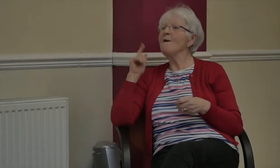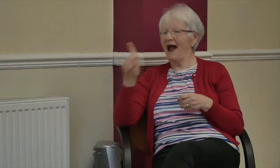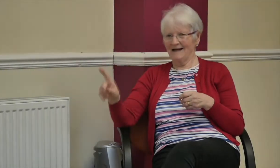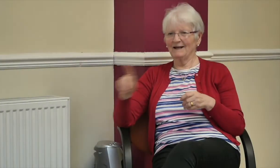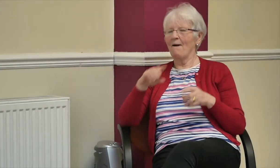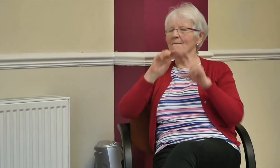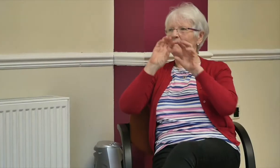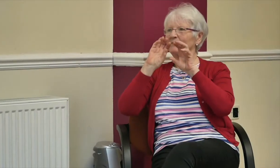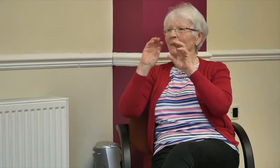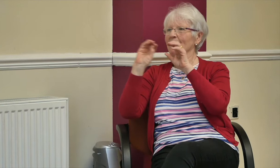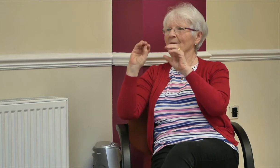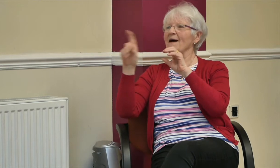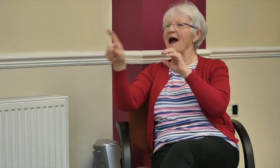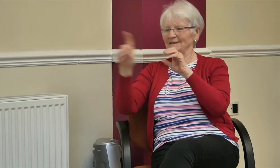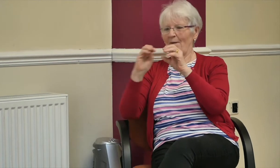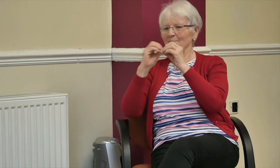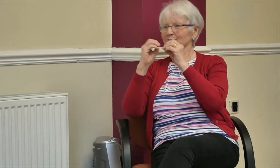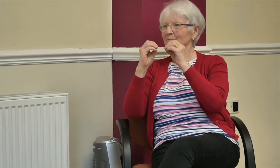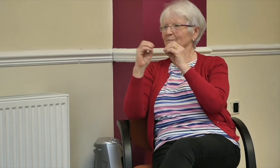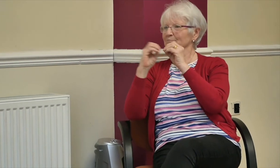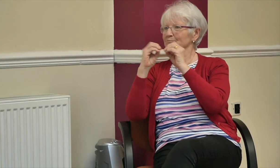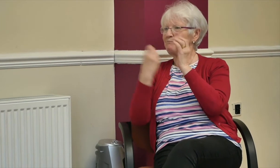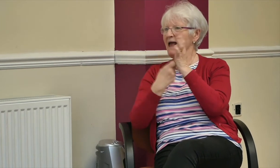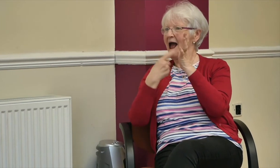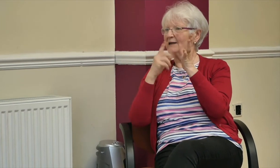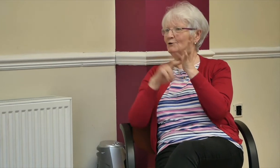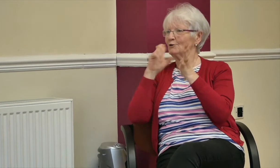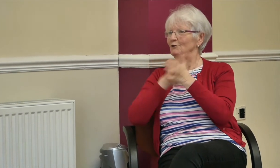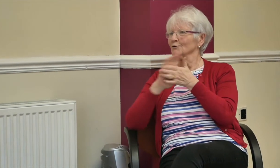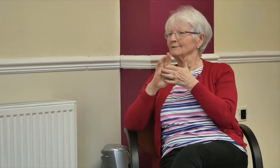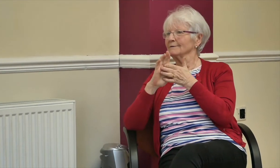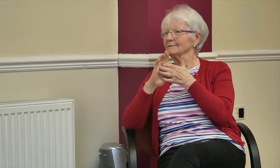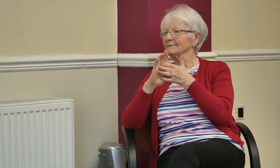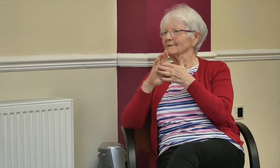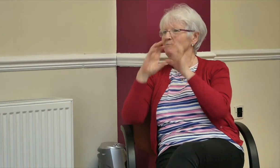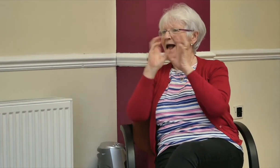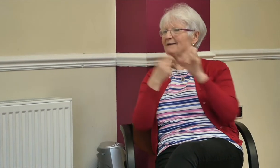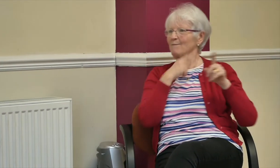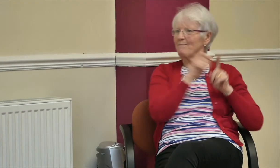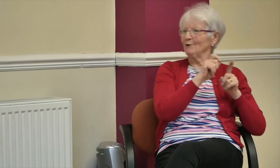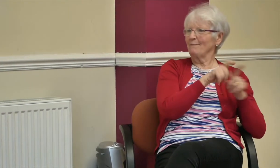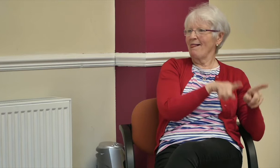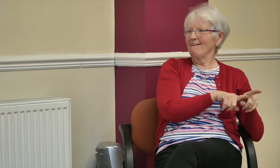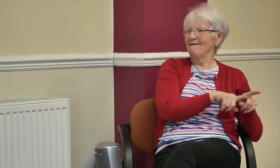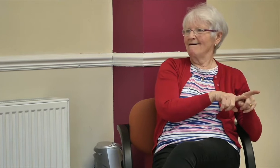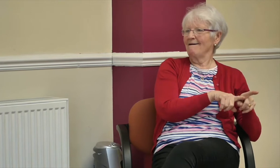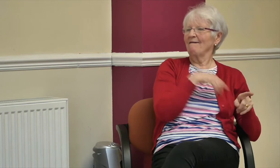Oh yes, we were all part of a branch. I was in Pontypridd's.